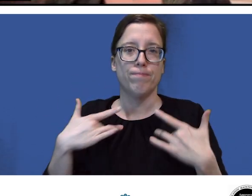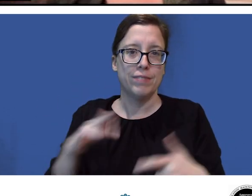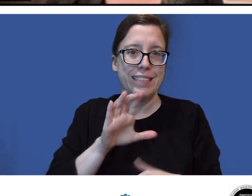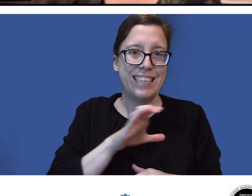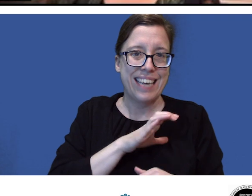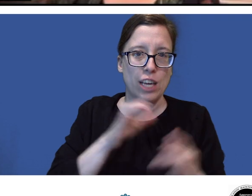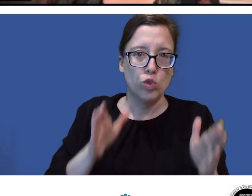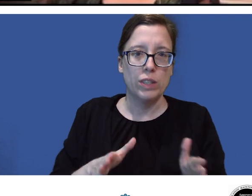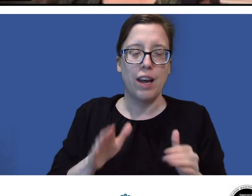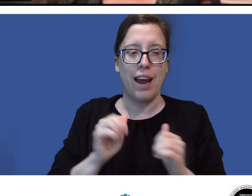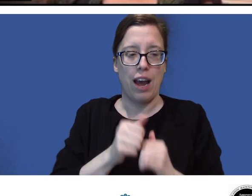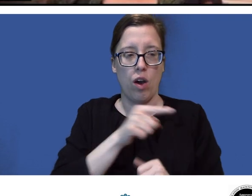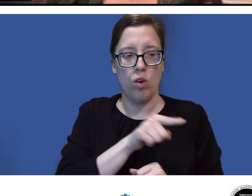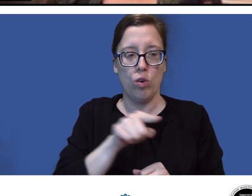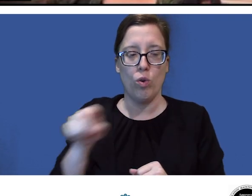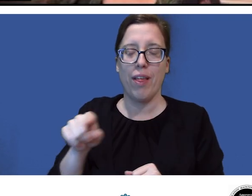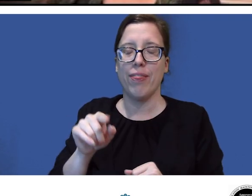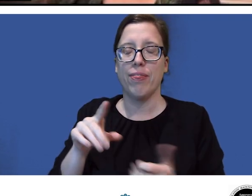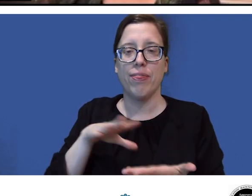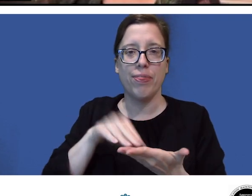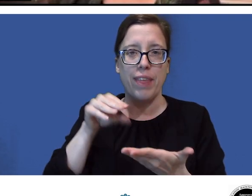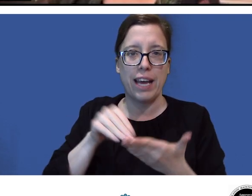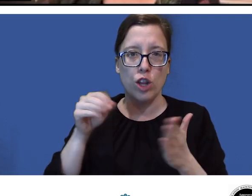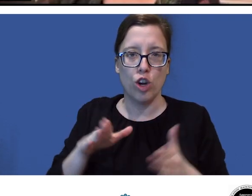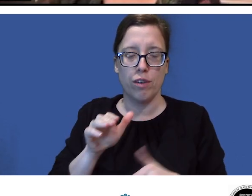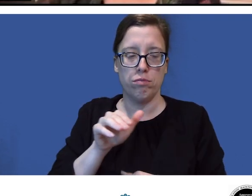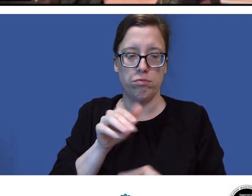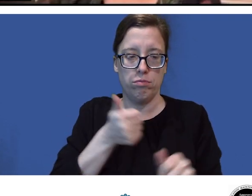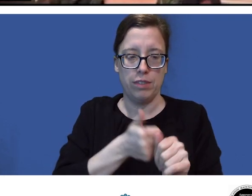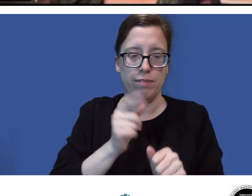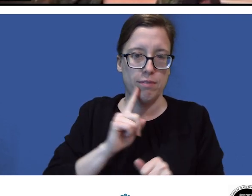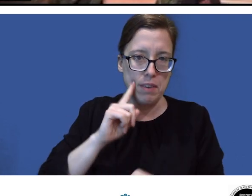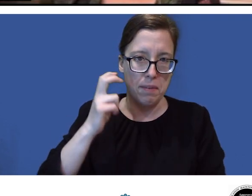So I hopefully will present at least that many. And so these are the key things for